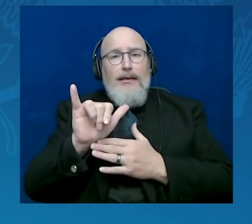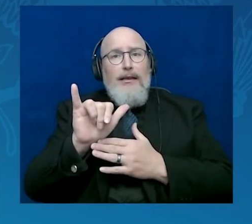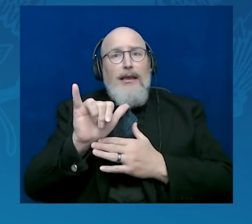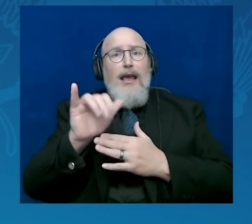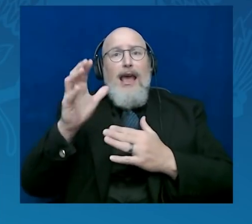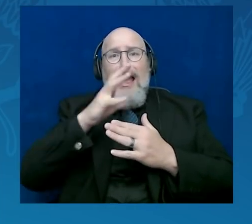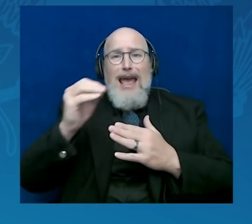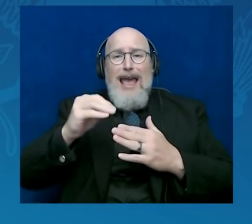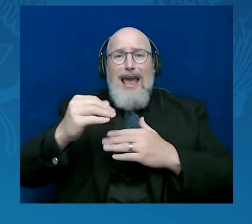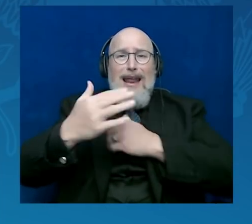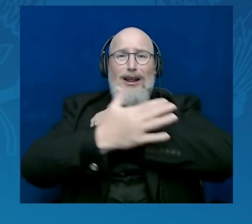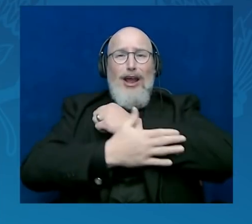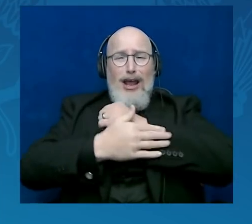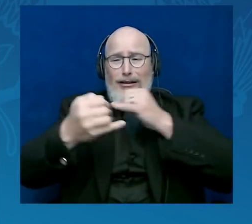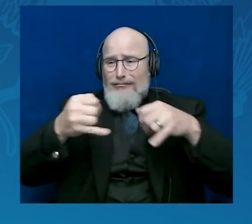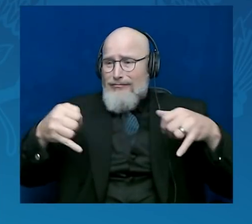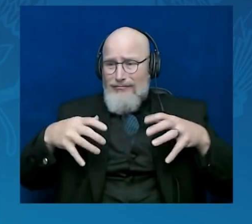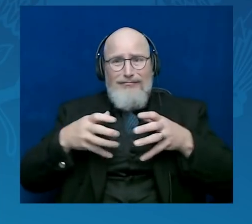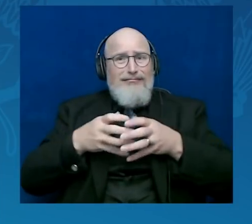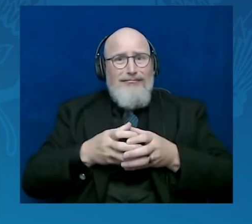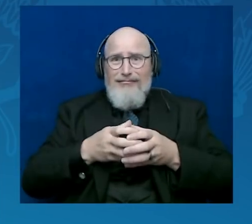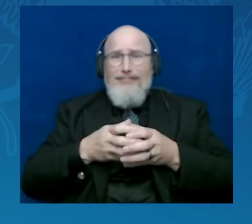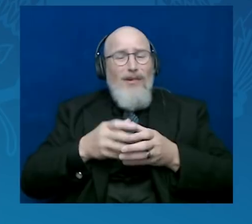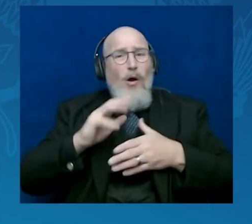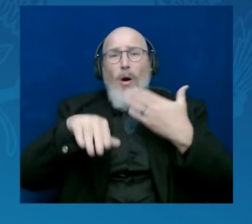of all states must be respected;